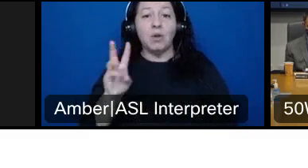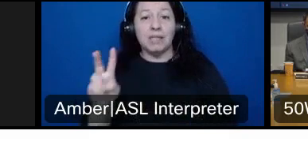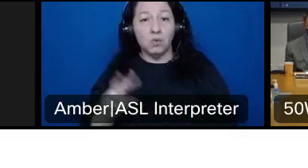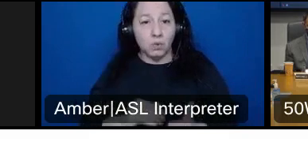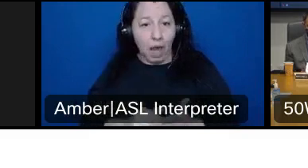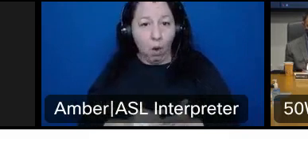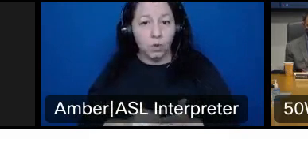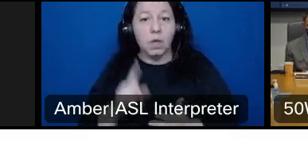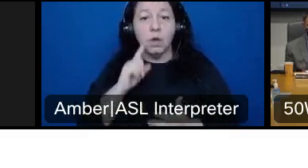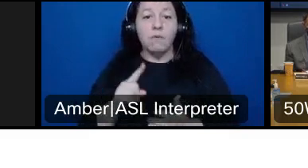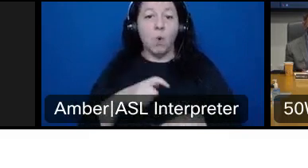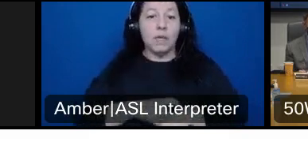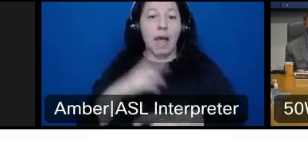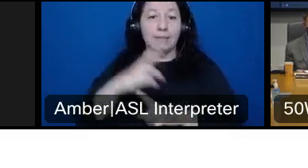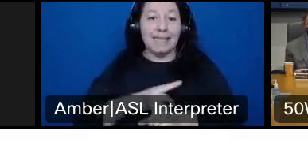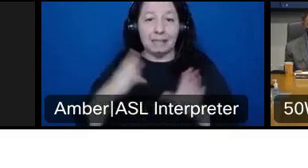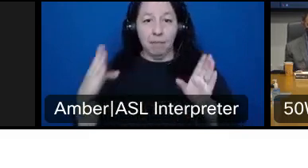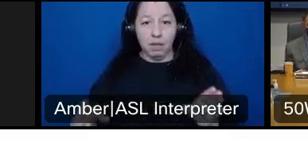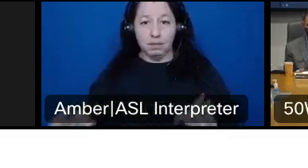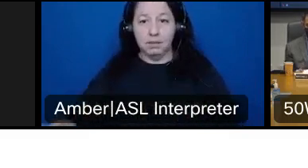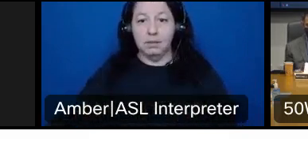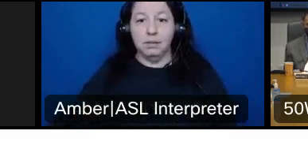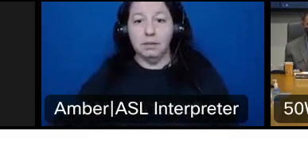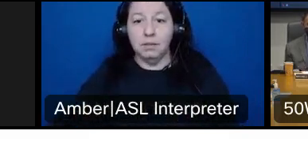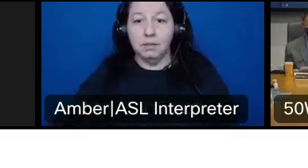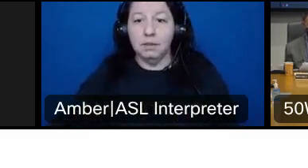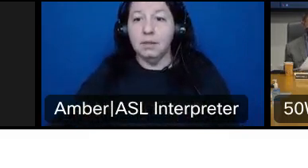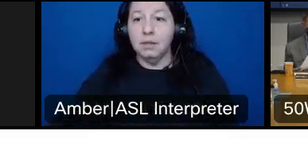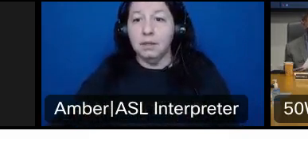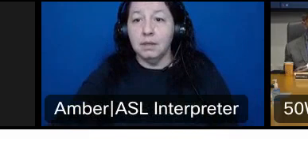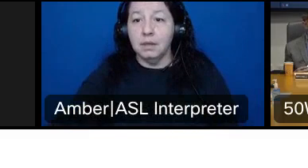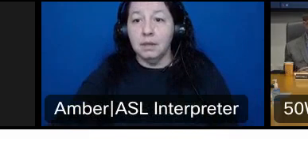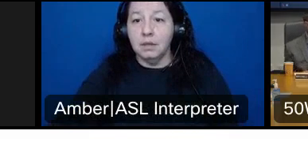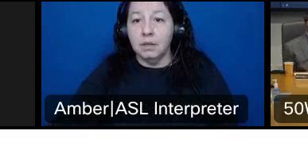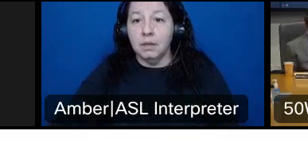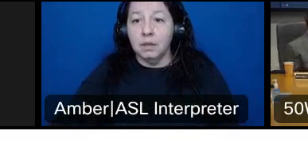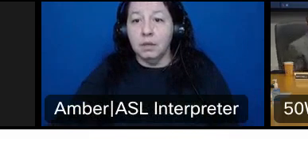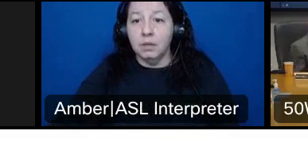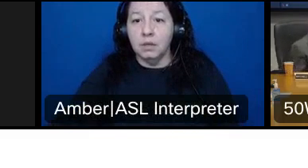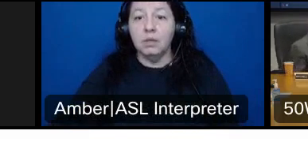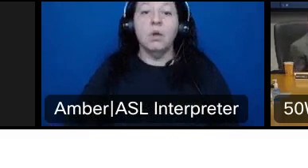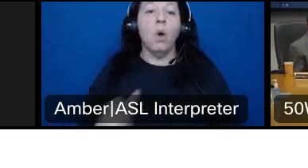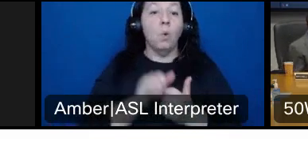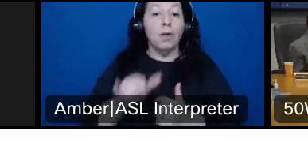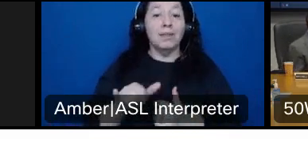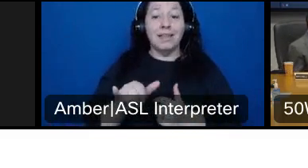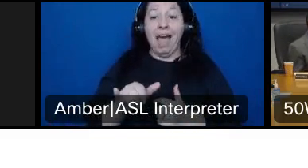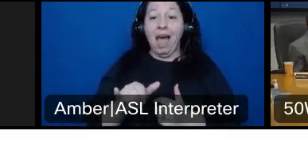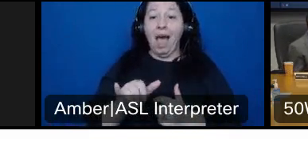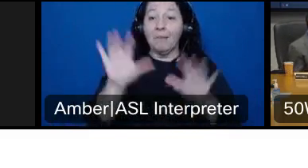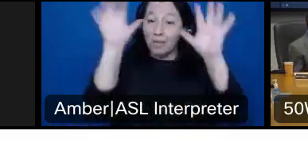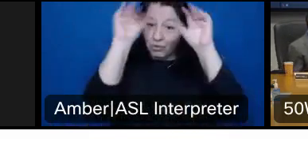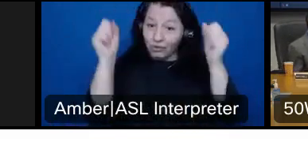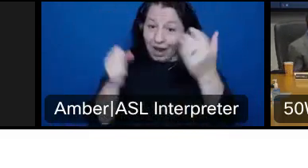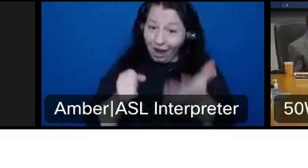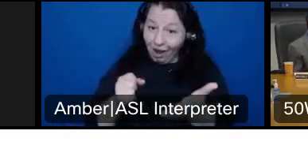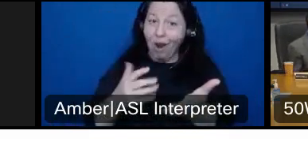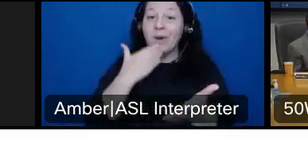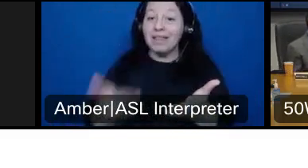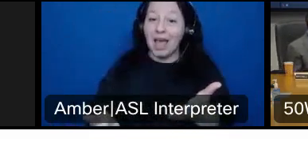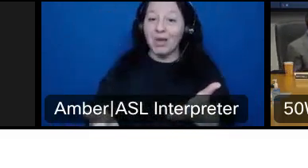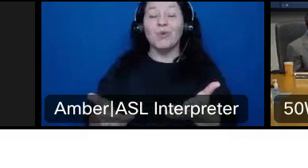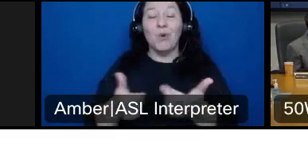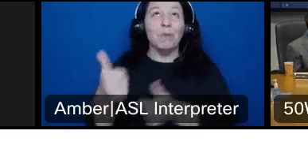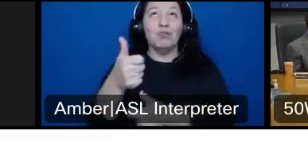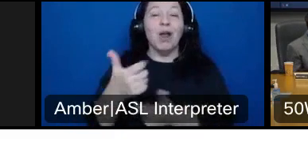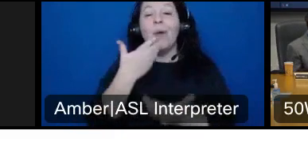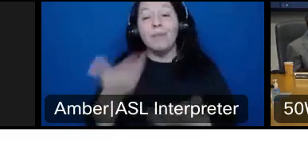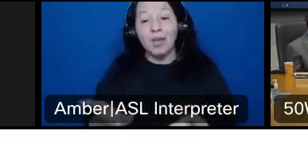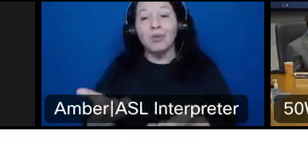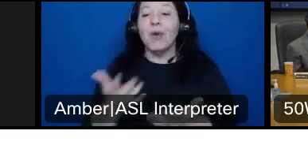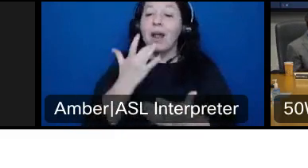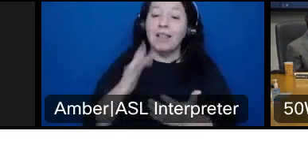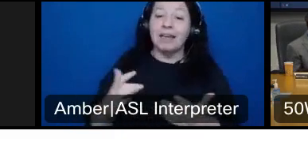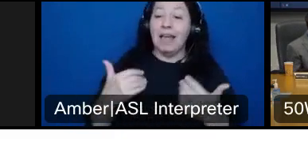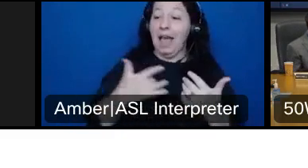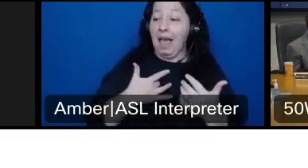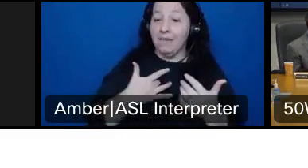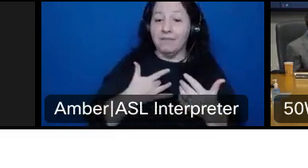Uh, for a period of 6 months. Um, and so with that Mr. chair, I want to, thank you. I want to thank you know, say how lucky I am to have such an amazing board supporting me and health and hospitals.